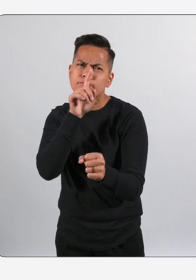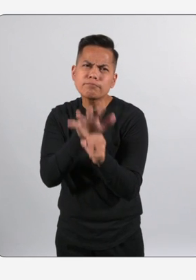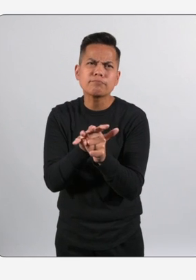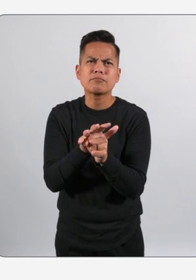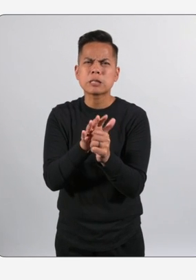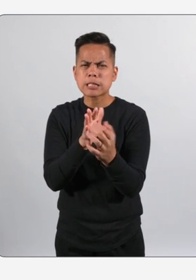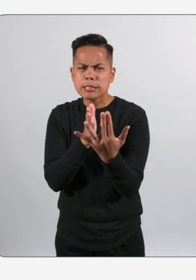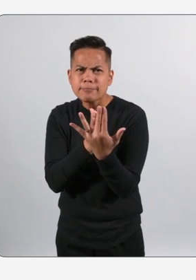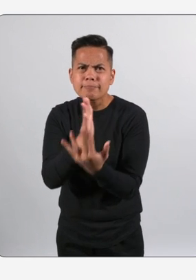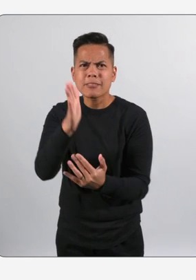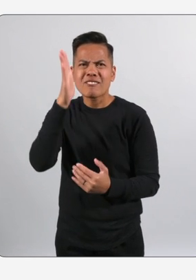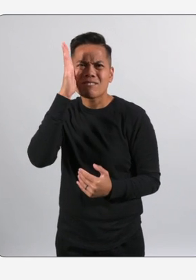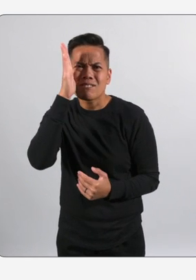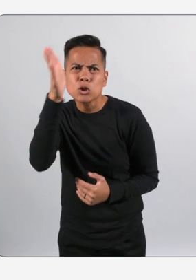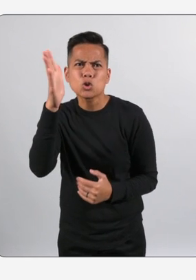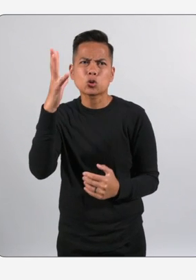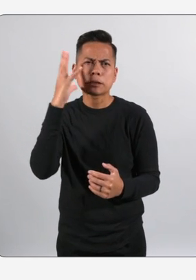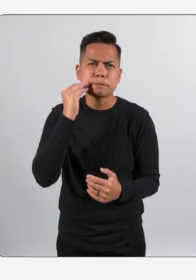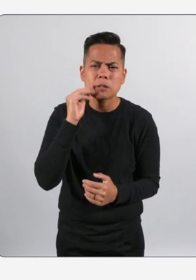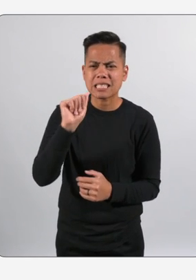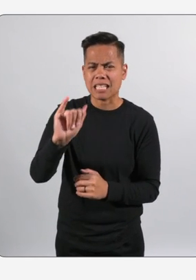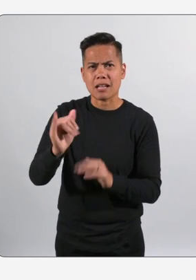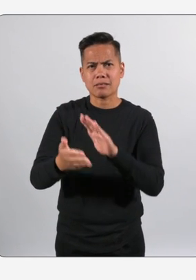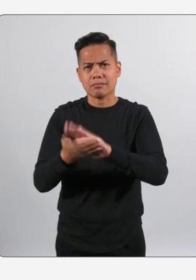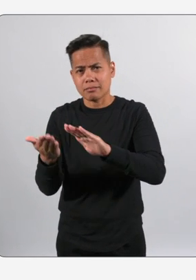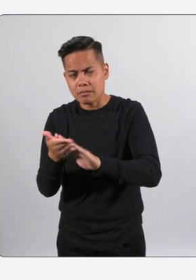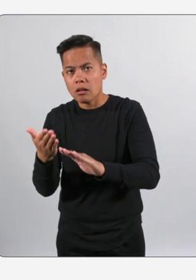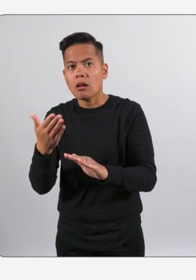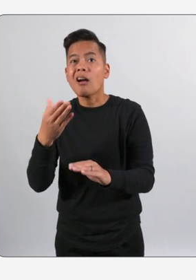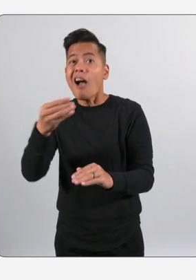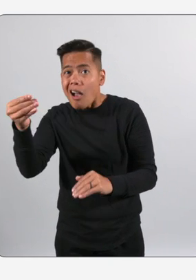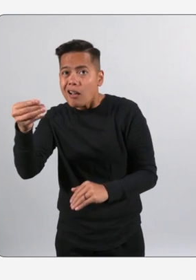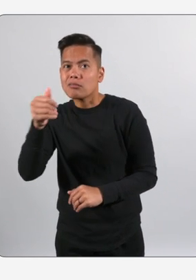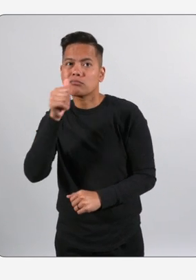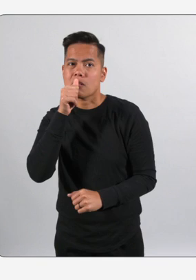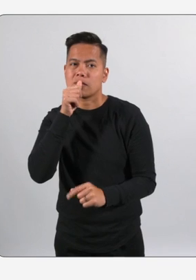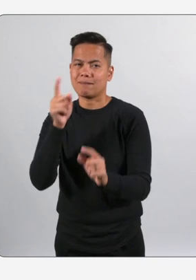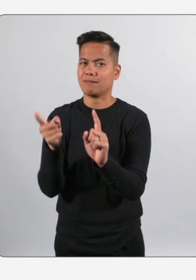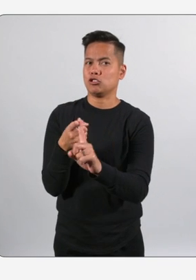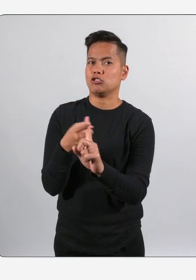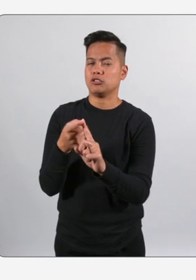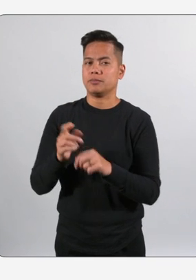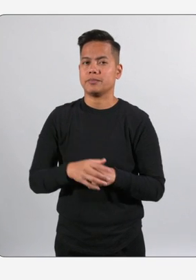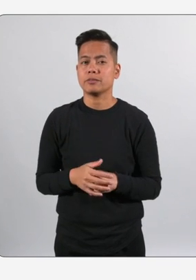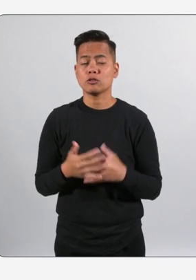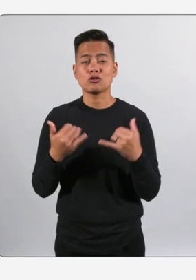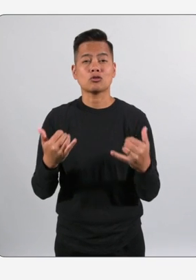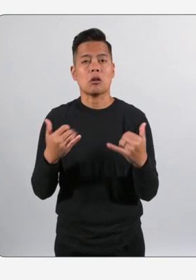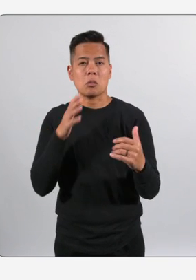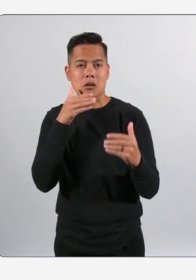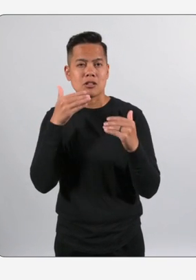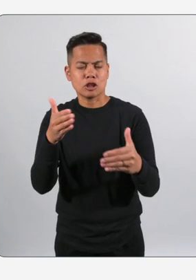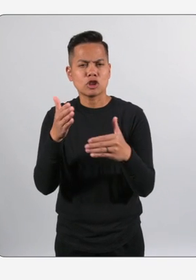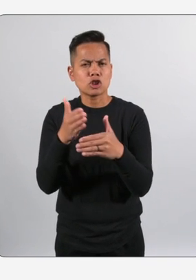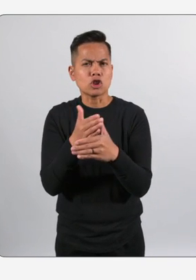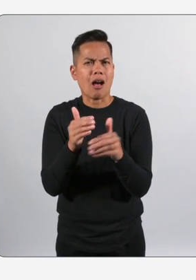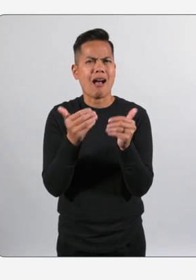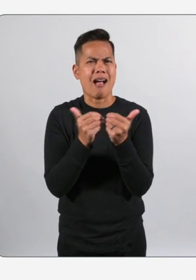that's not only AI powered, but also privacy first. And today, we'll share exactly how we plan to do all of that